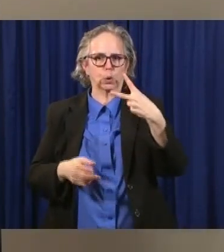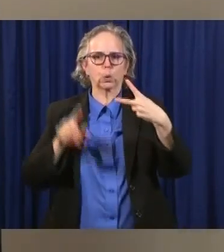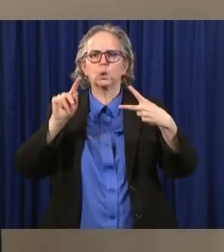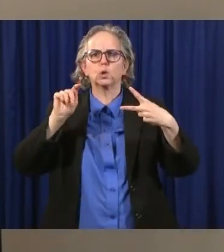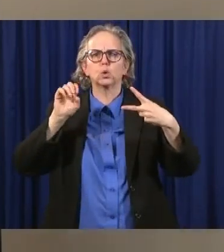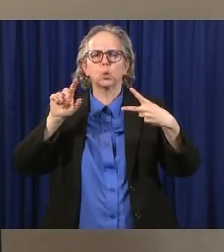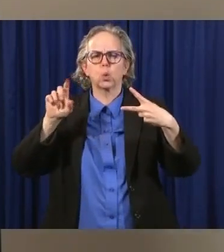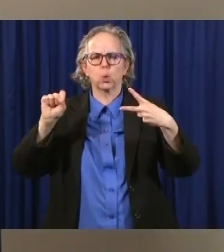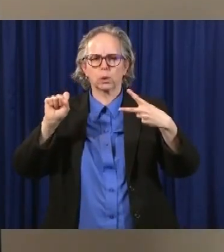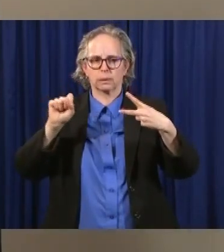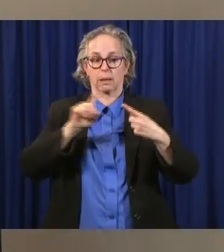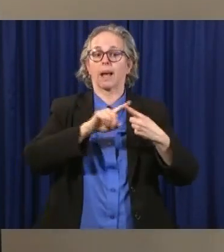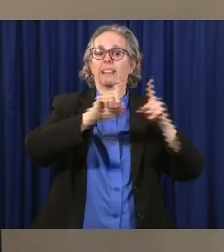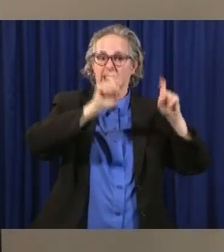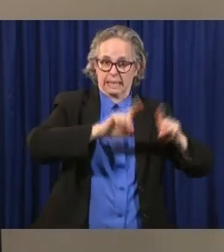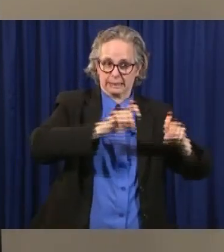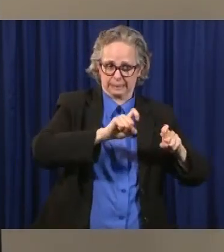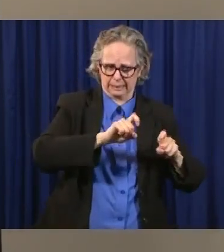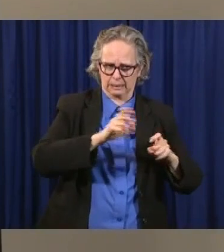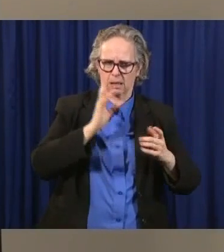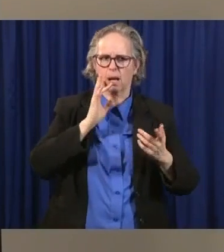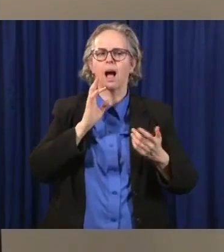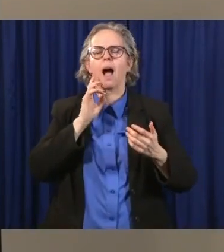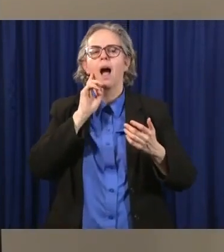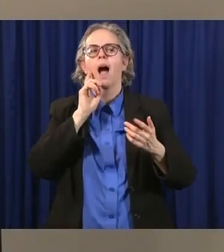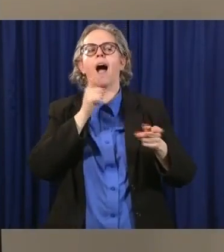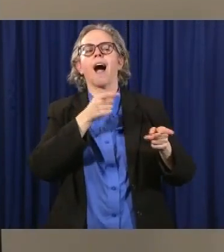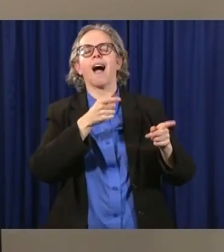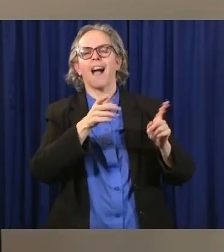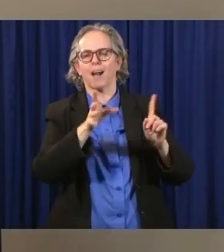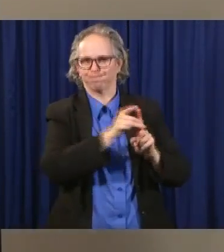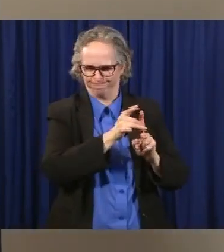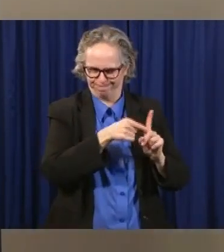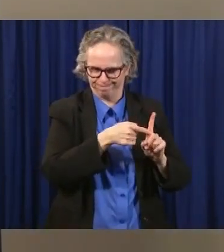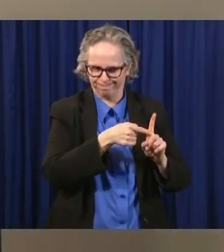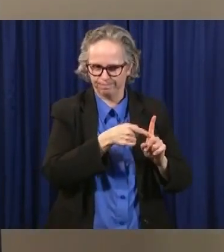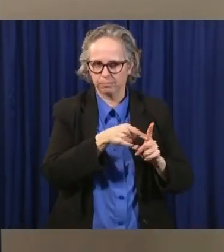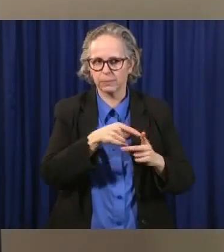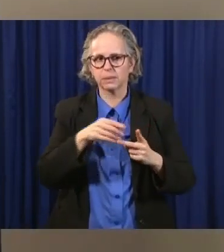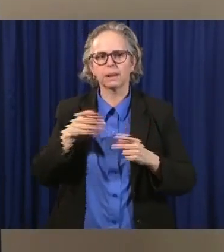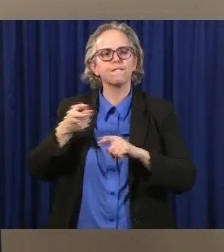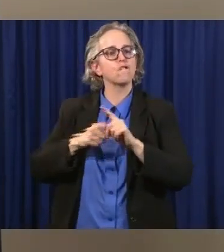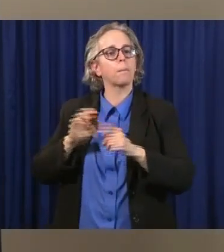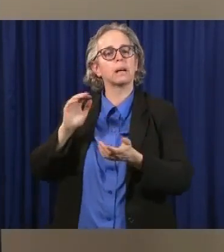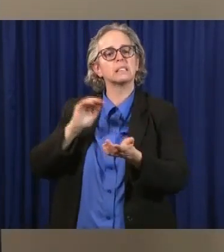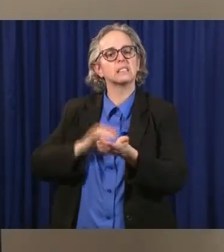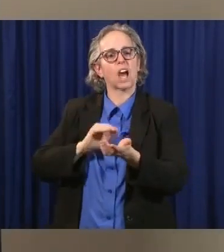GOVERNOR TALKED ABOUT. GETTING TESTING SO WE CAN